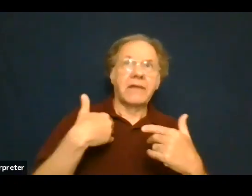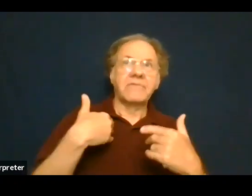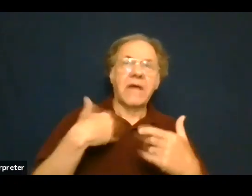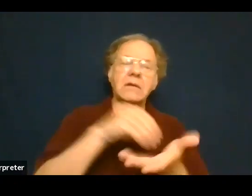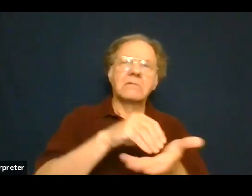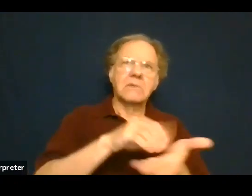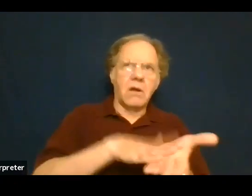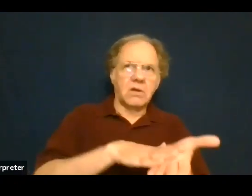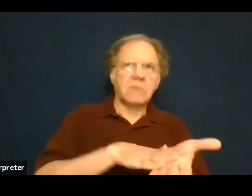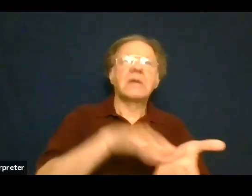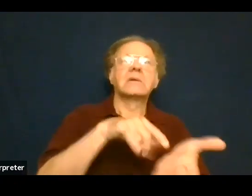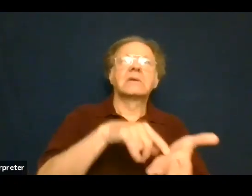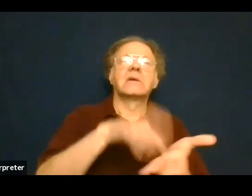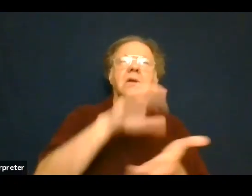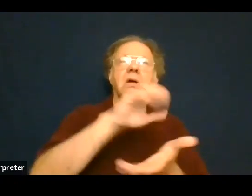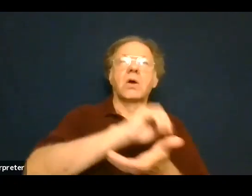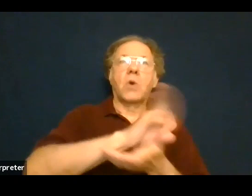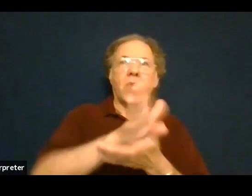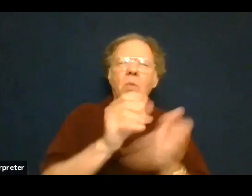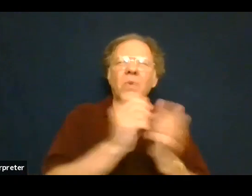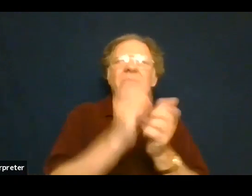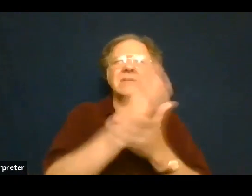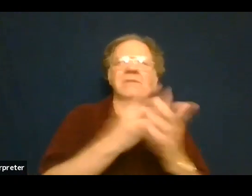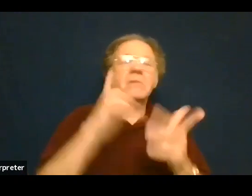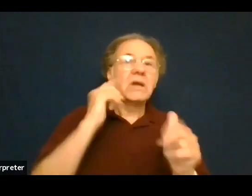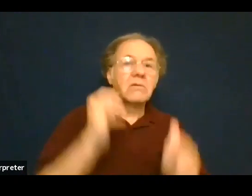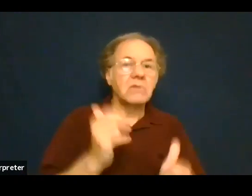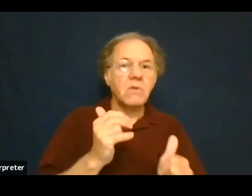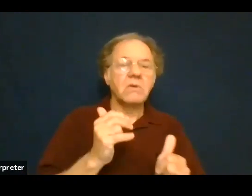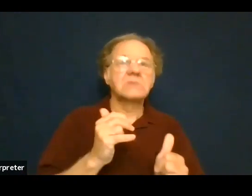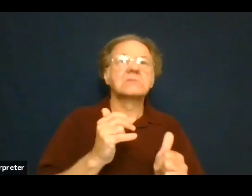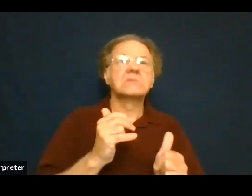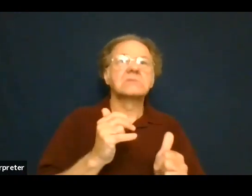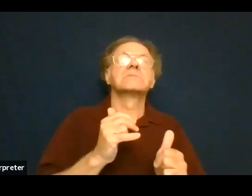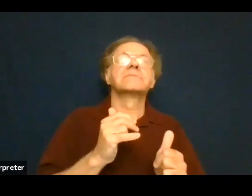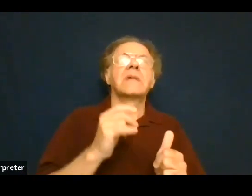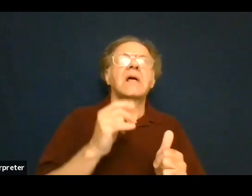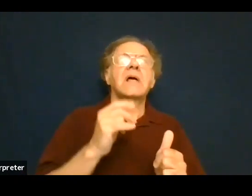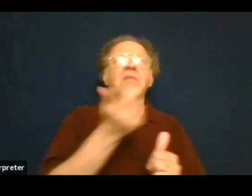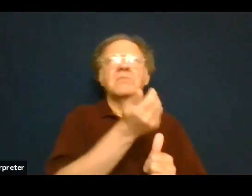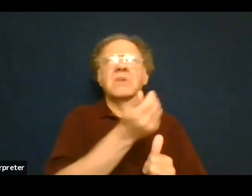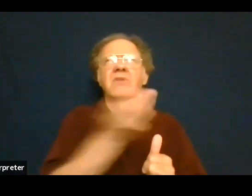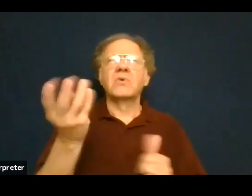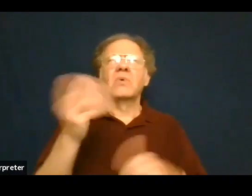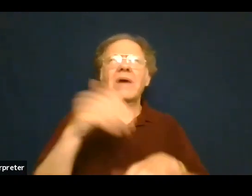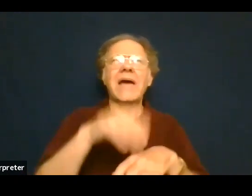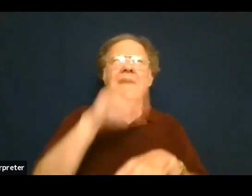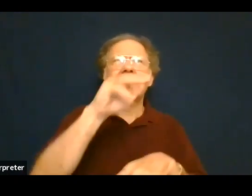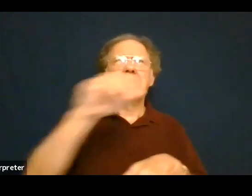some degree of hearing loss. There's been a handful at the Mass Eye and Ear. We've had two at Children's.